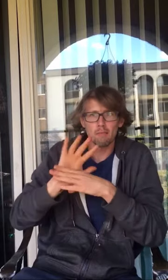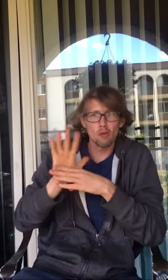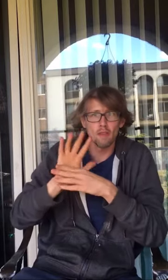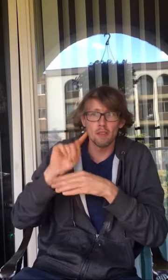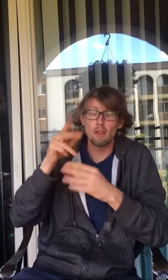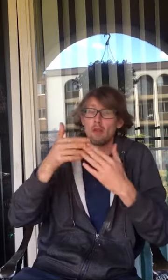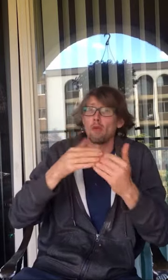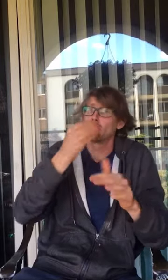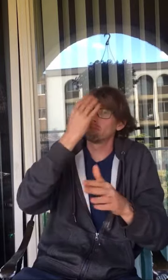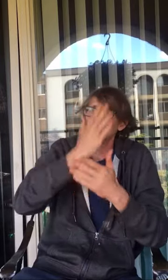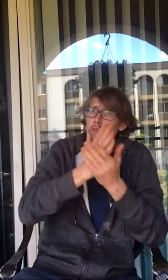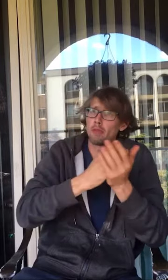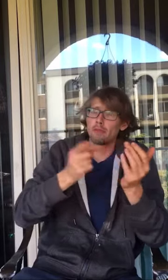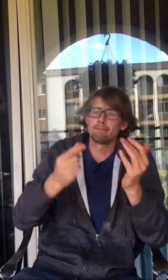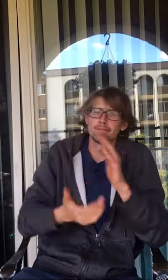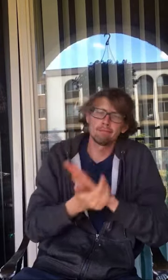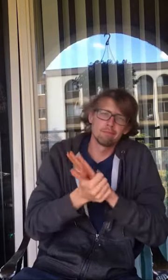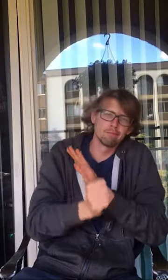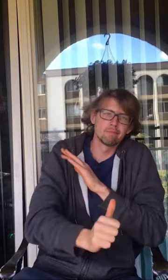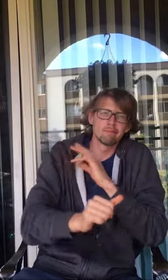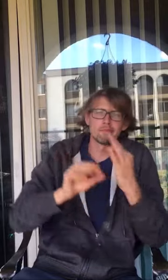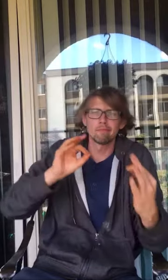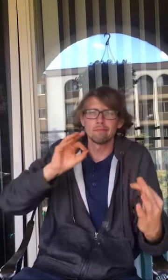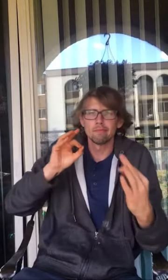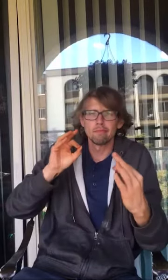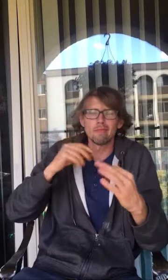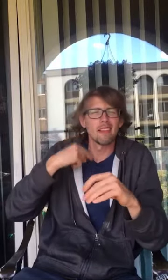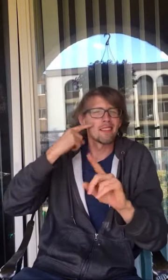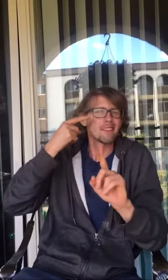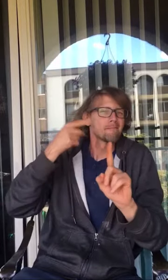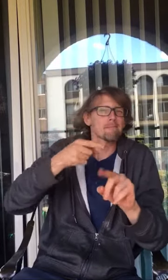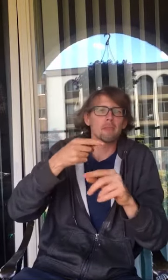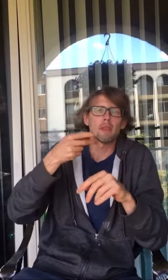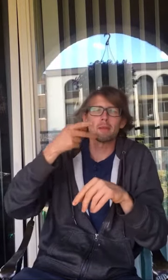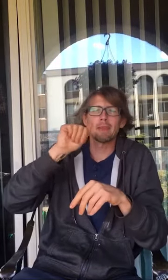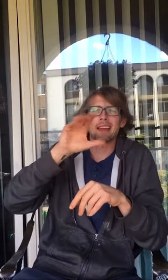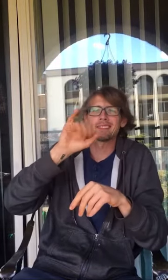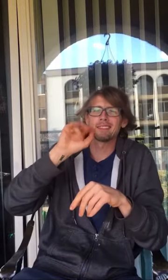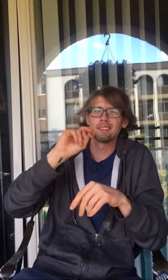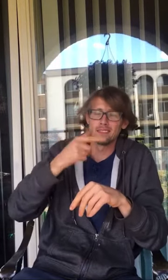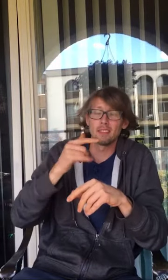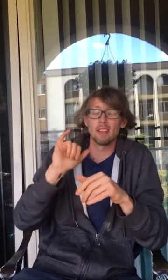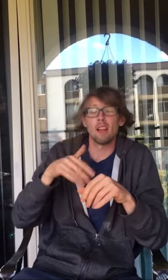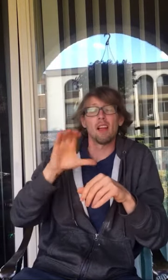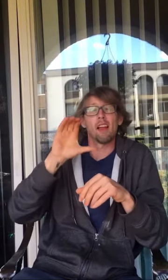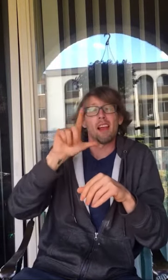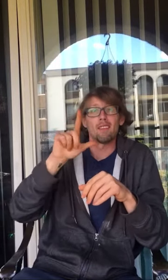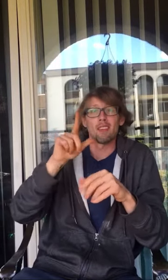There are many who are skilled in their depiction. I believe it's to do with pacing. Classifier Adaptations